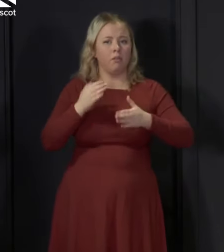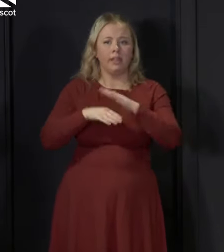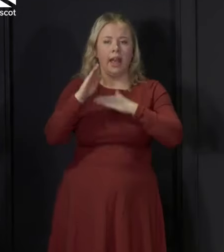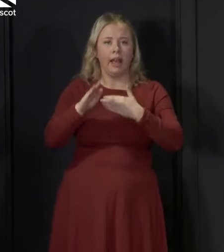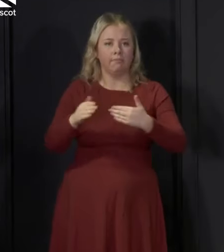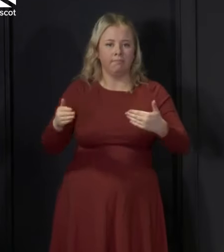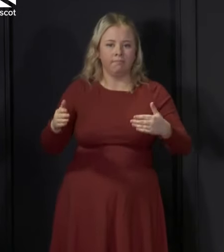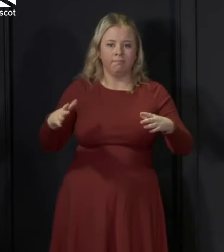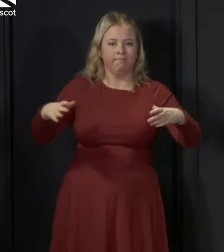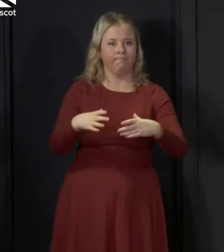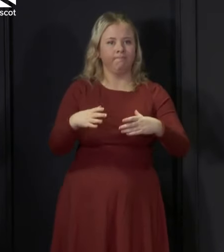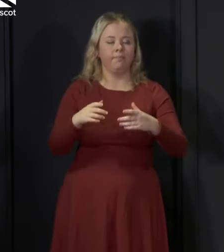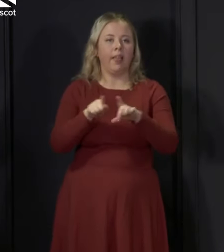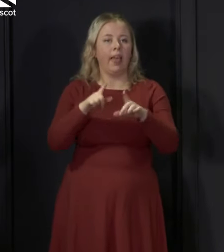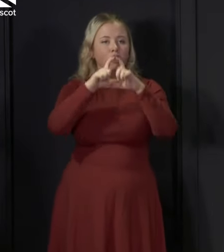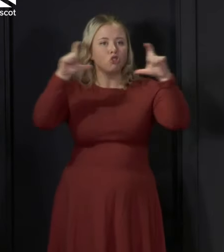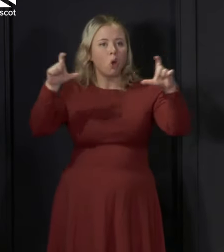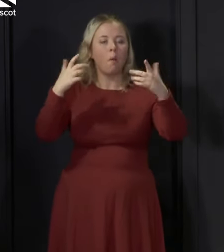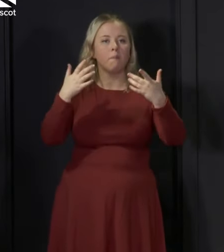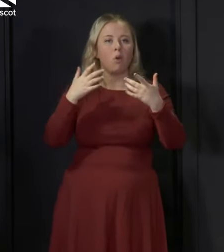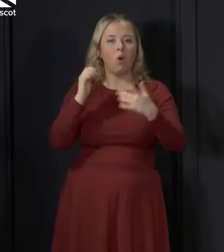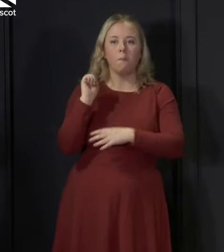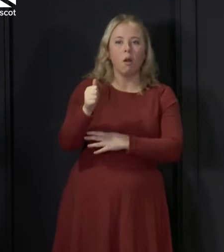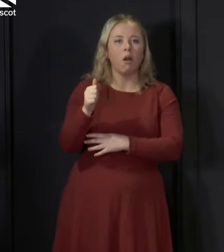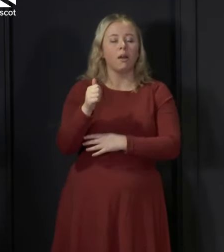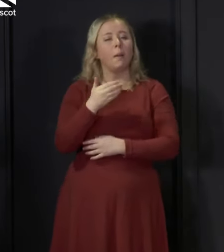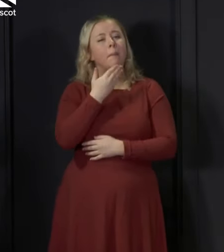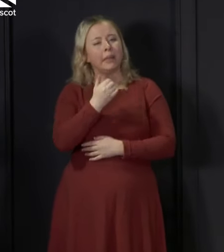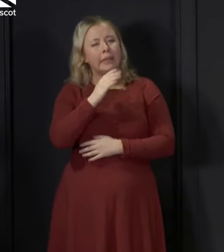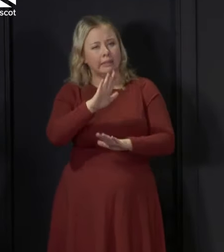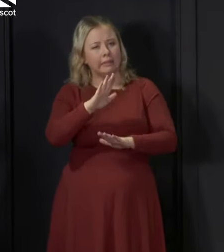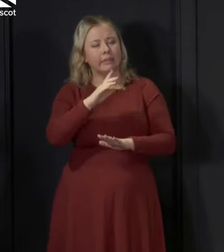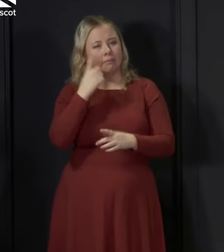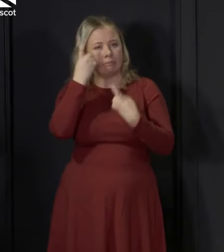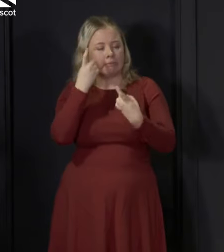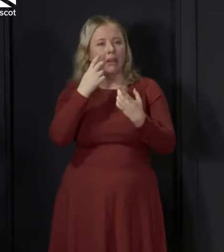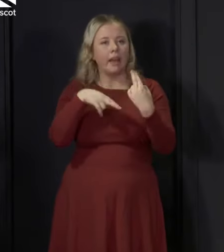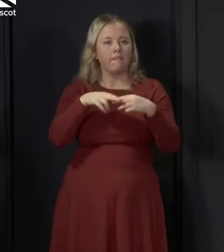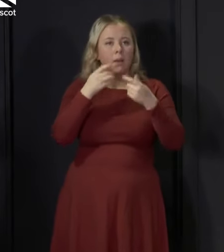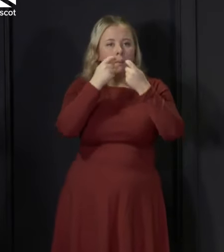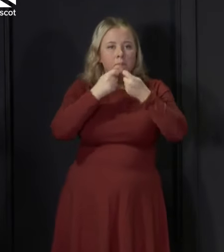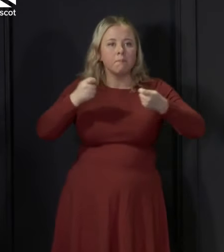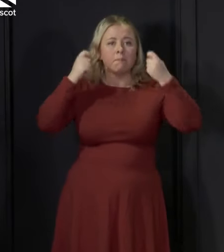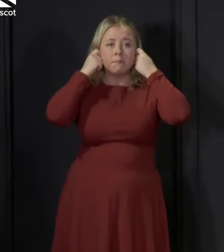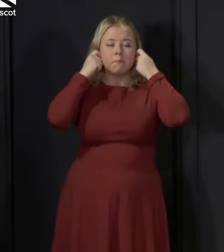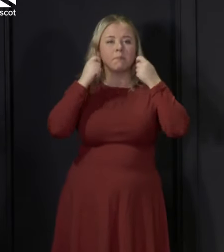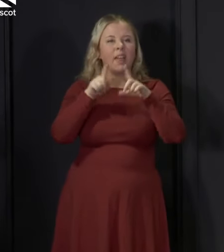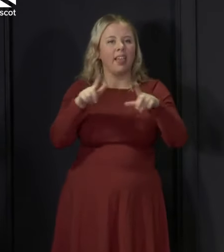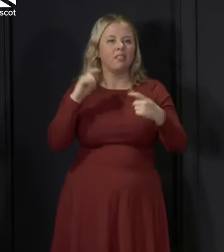with other people, like a food shop or public transport, please consider covering your nose and mouth with a face covering like a scarf.